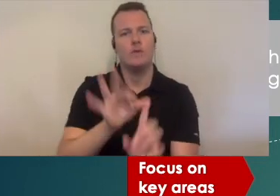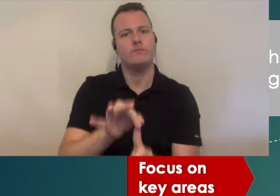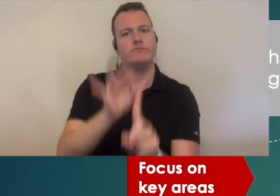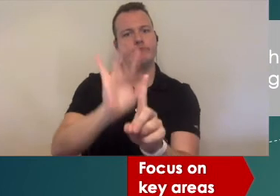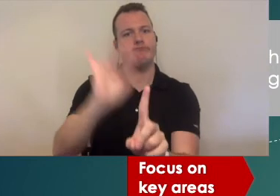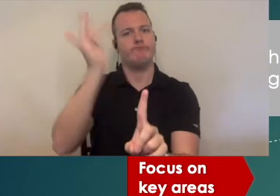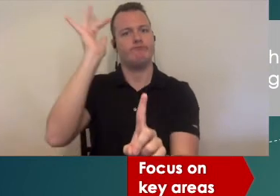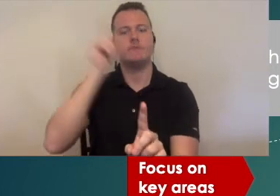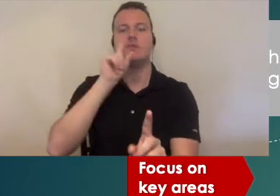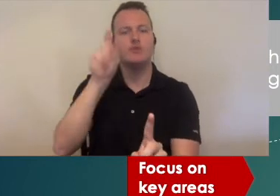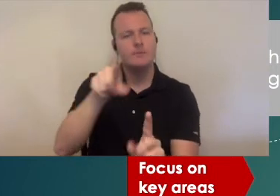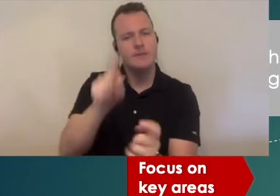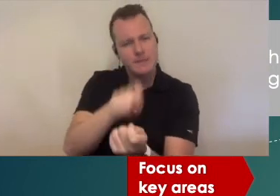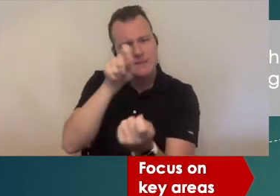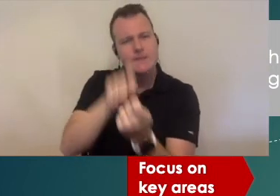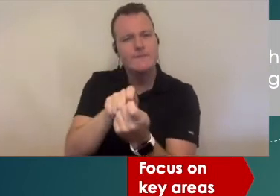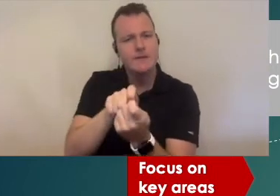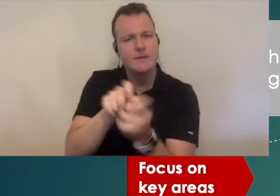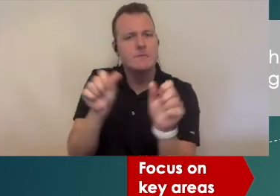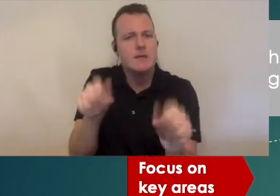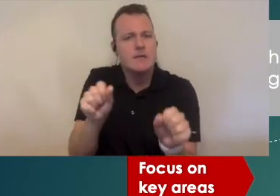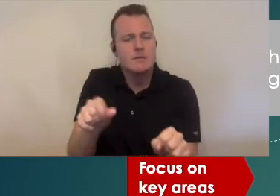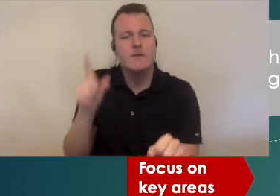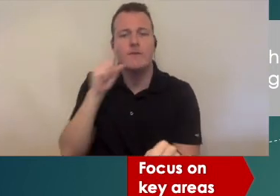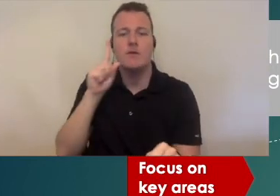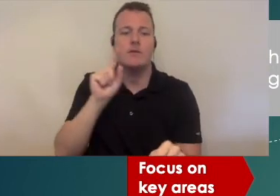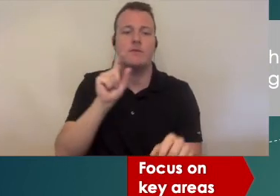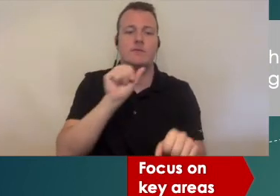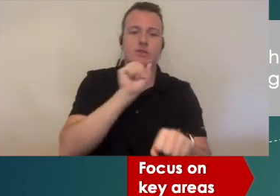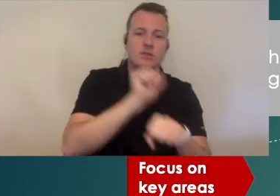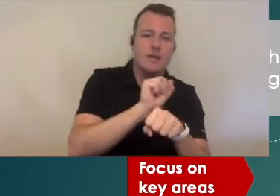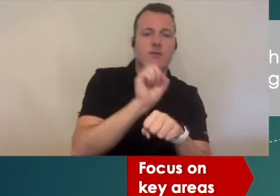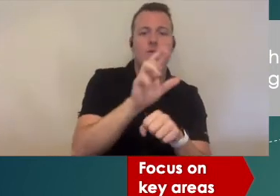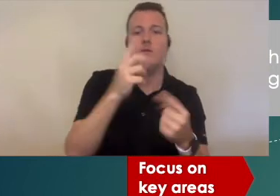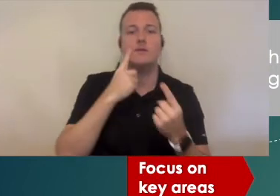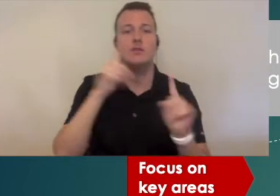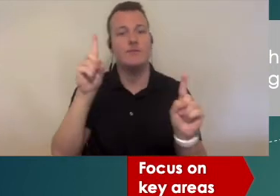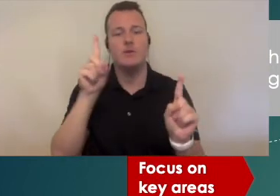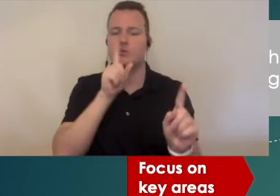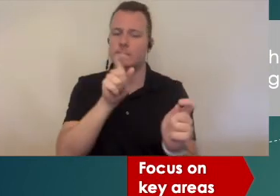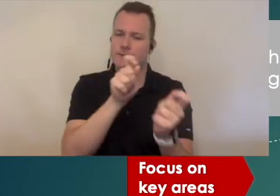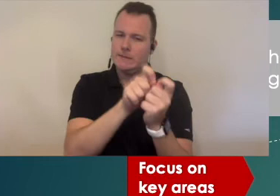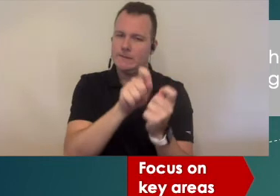as possible with certain tasks or achievements you've made. And keep in